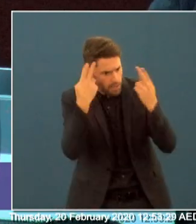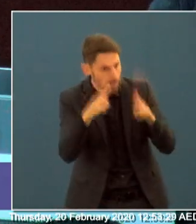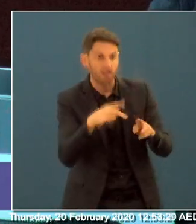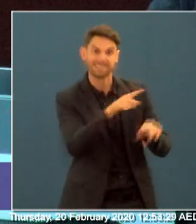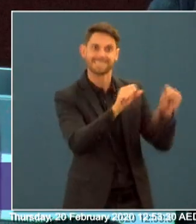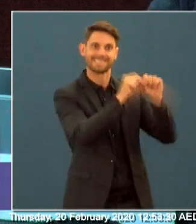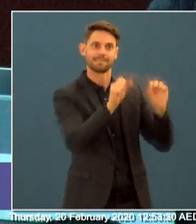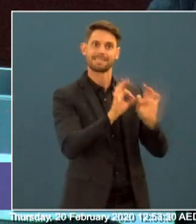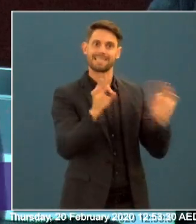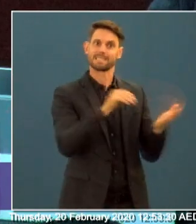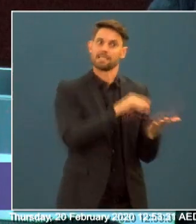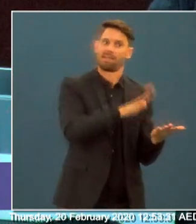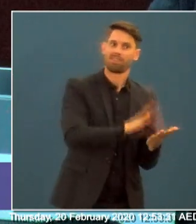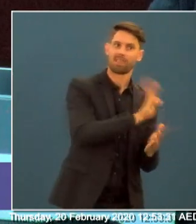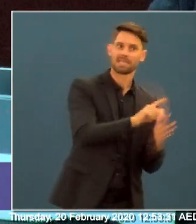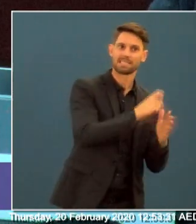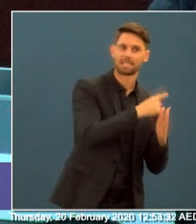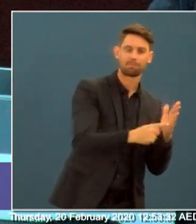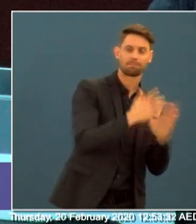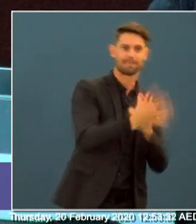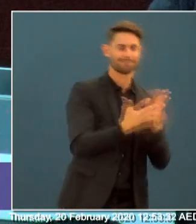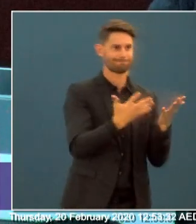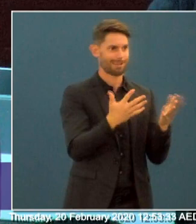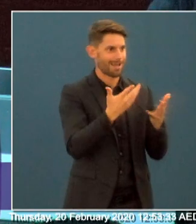And just to put that in context, one issue that arose yesterday in